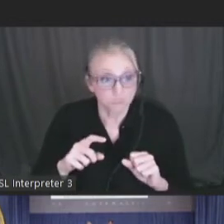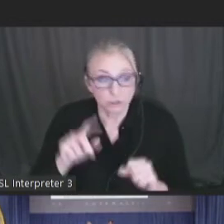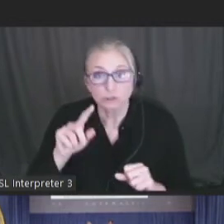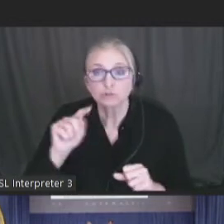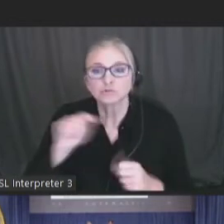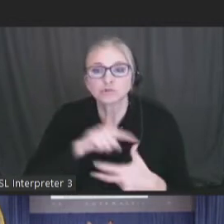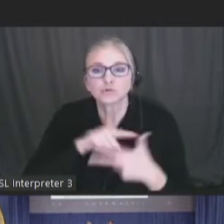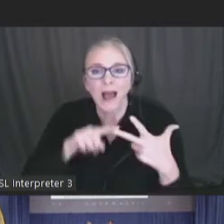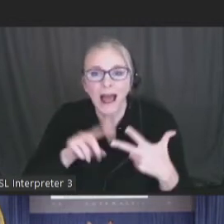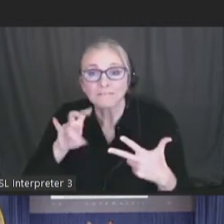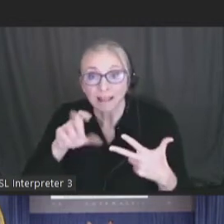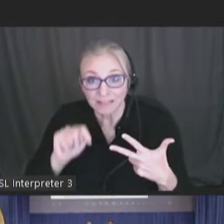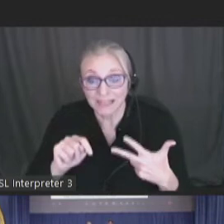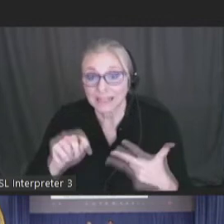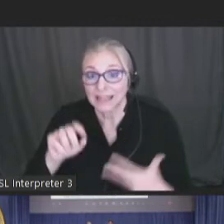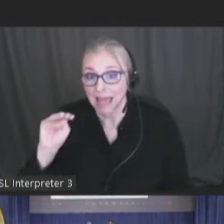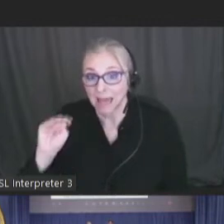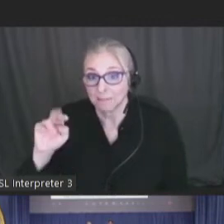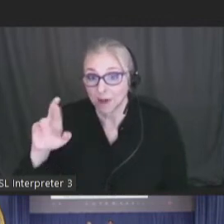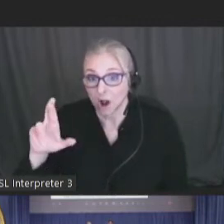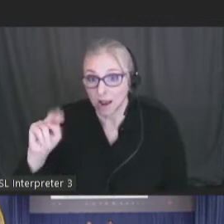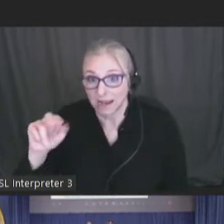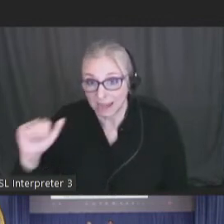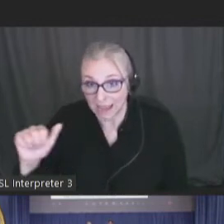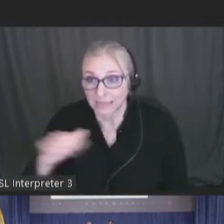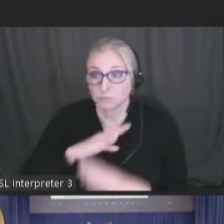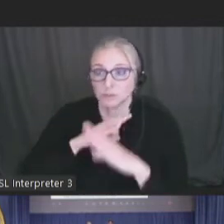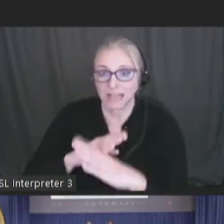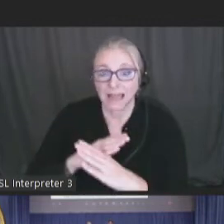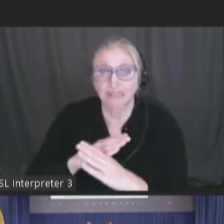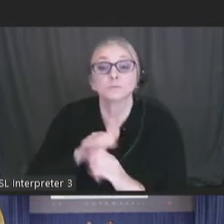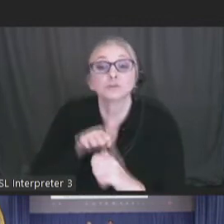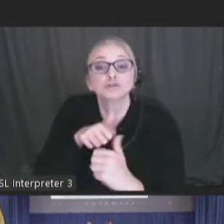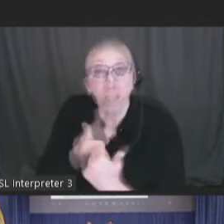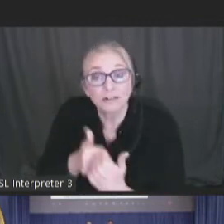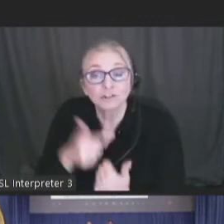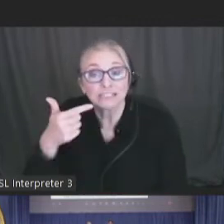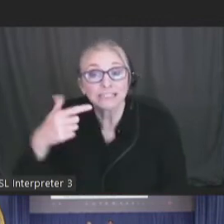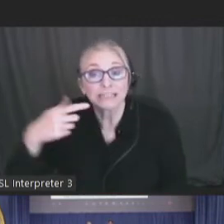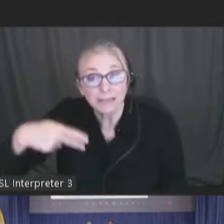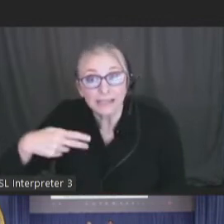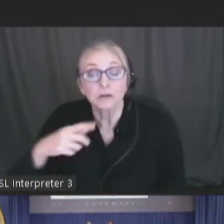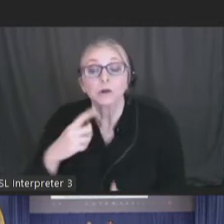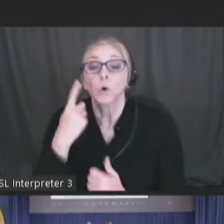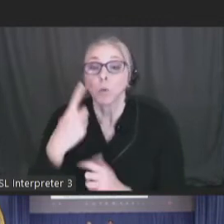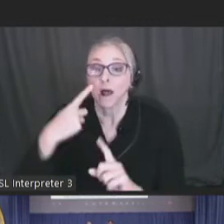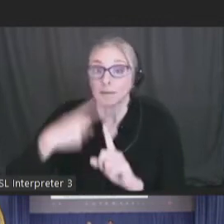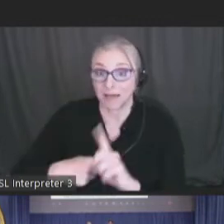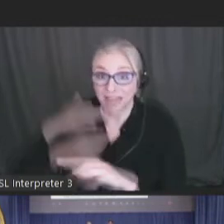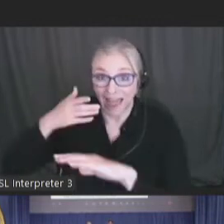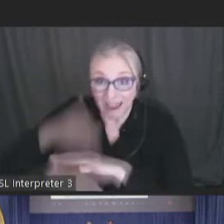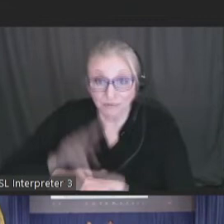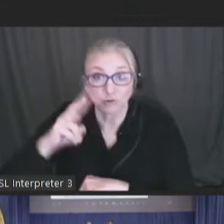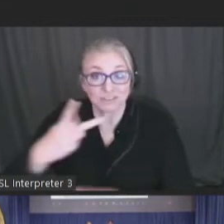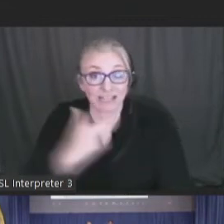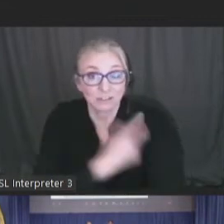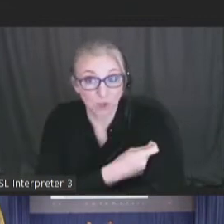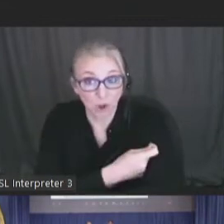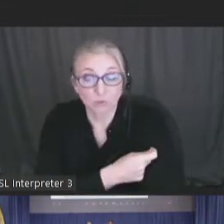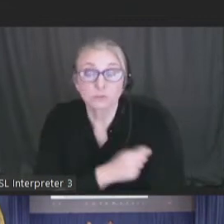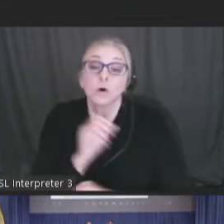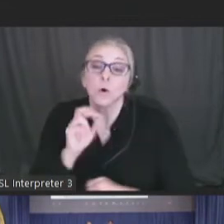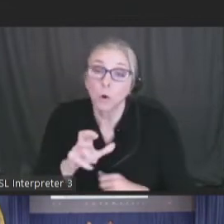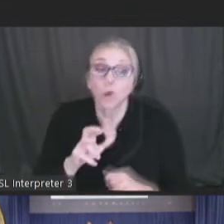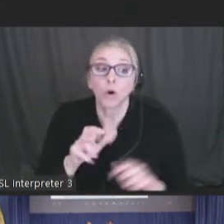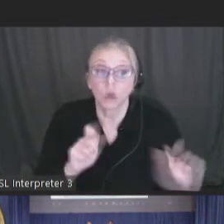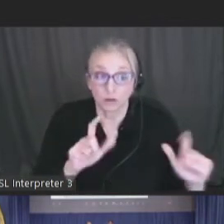mRNA, to protect when challenged in guinea pigs, one month after the second dose, or -- next slide,